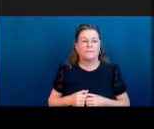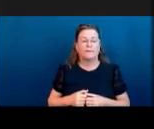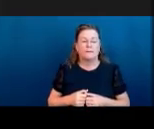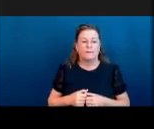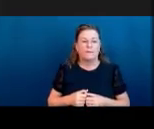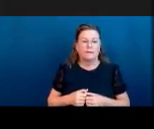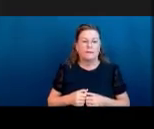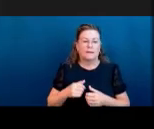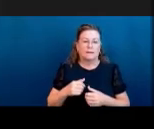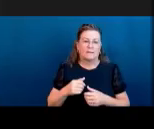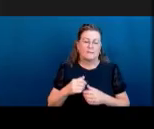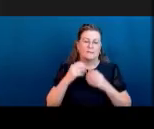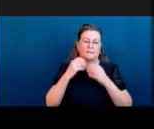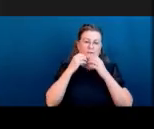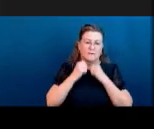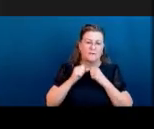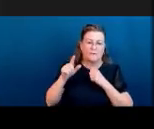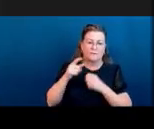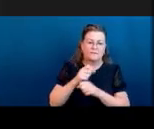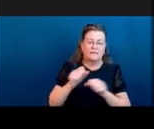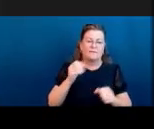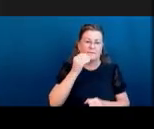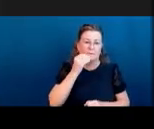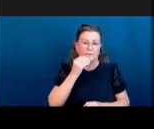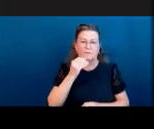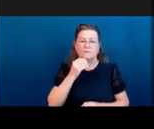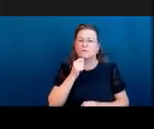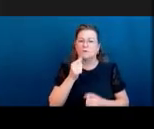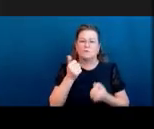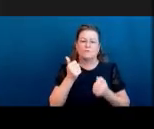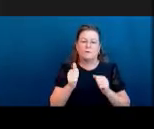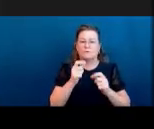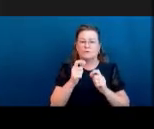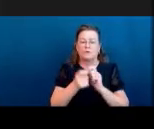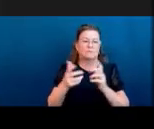regard and not trying to change them too much is really important.